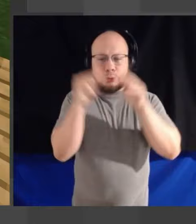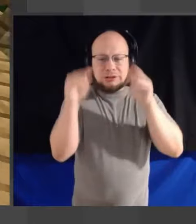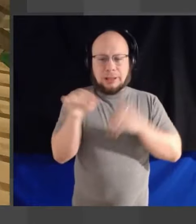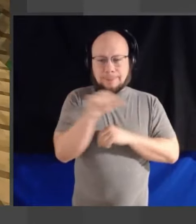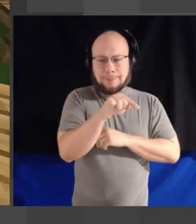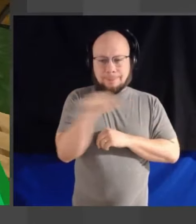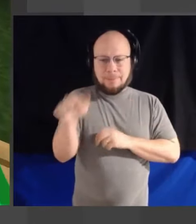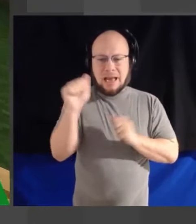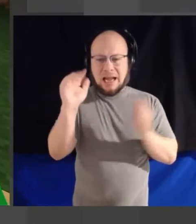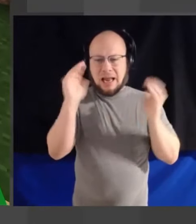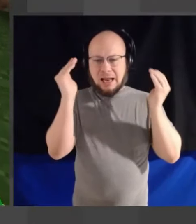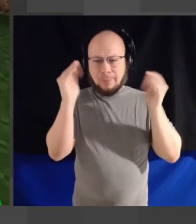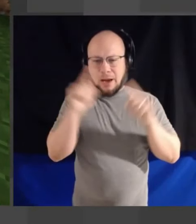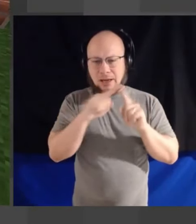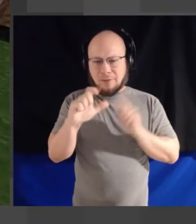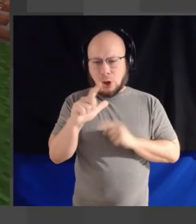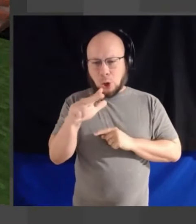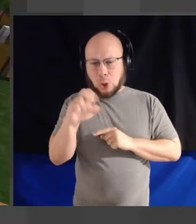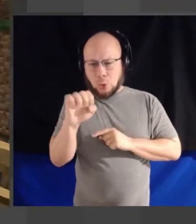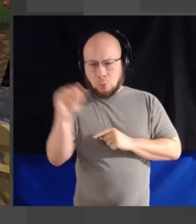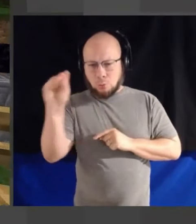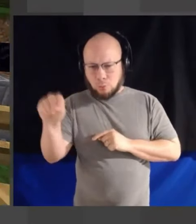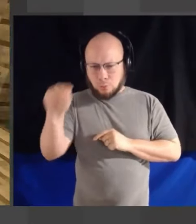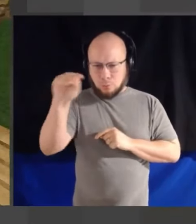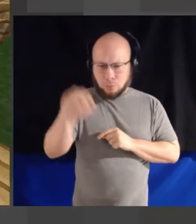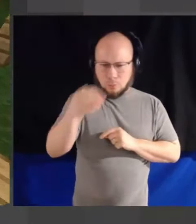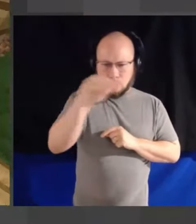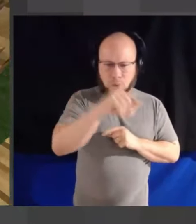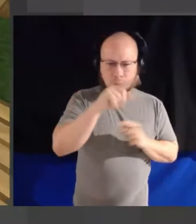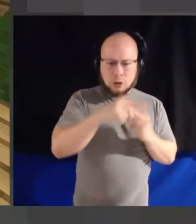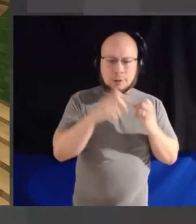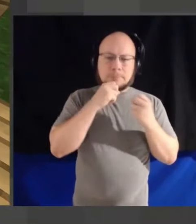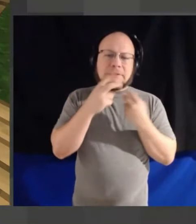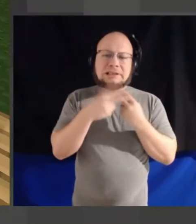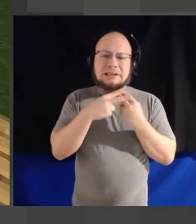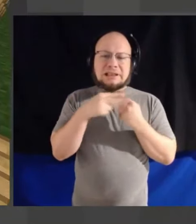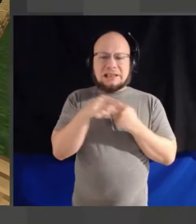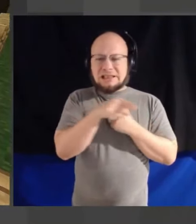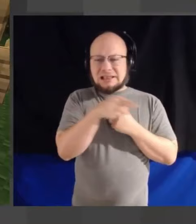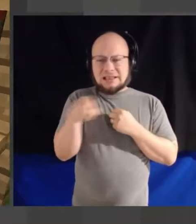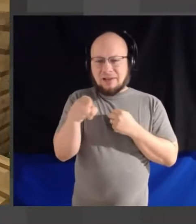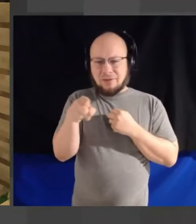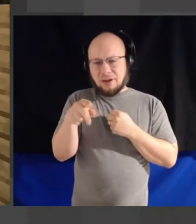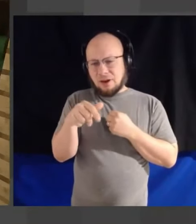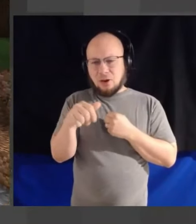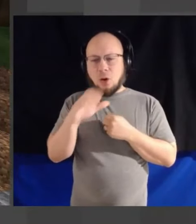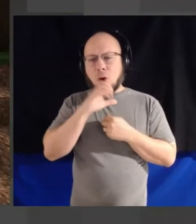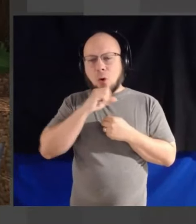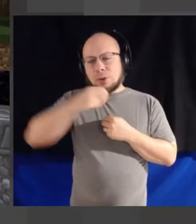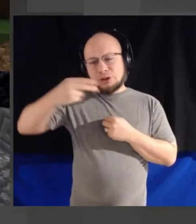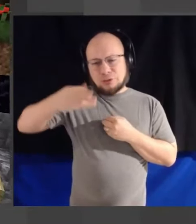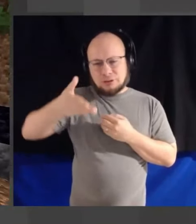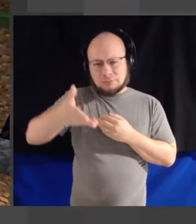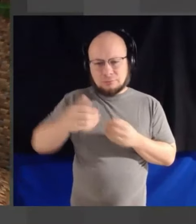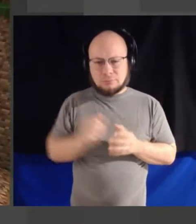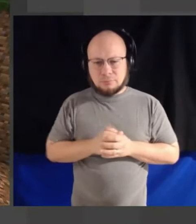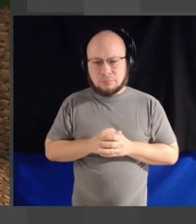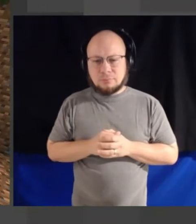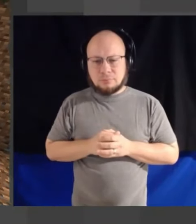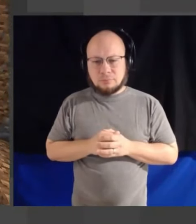EXCAVATION THAT SOMEONE BUILT WHERE HE CAN COMPARE THE DIFFERENT CLUES AND TRY TO